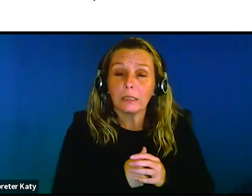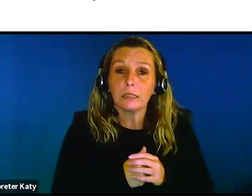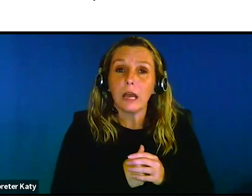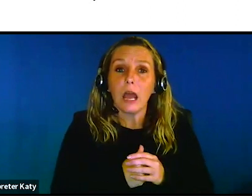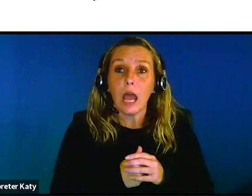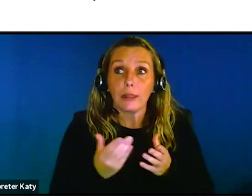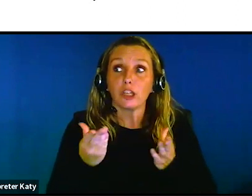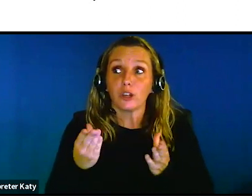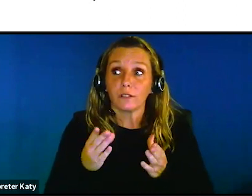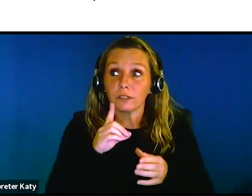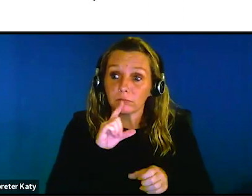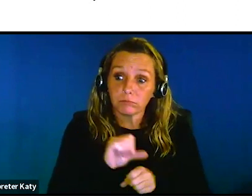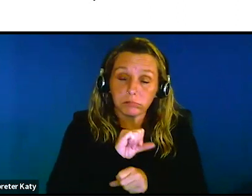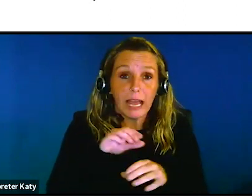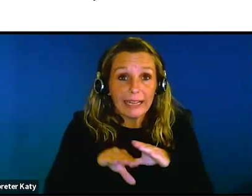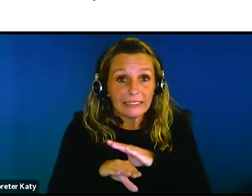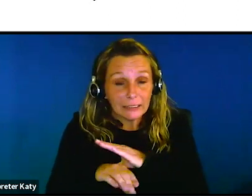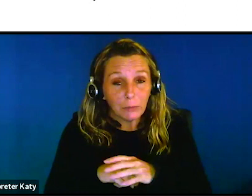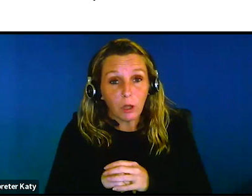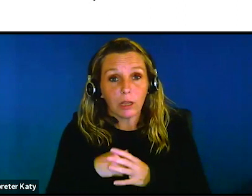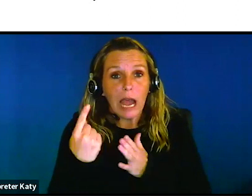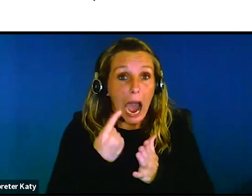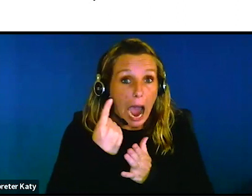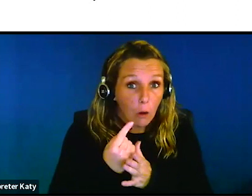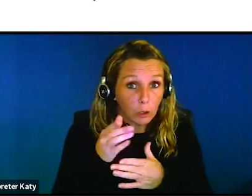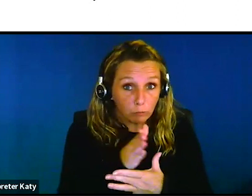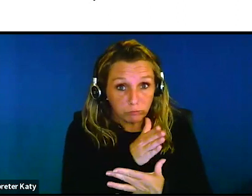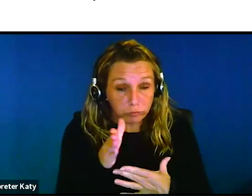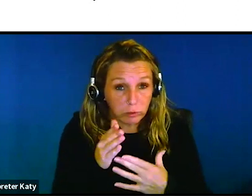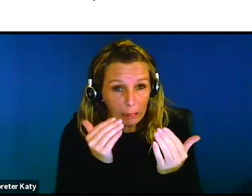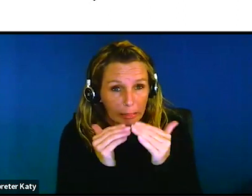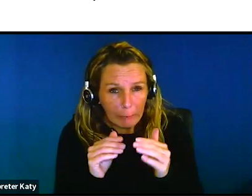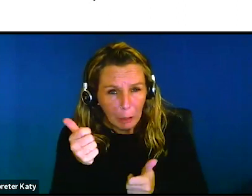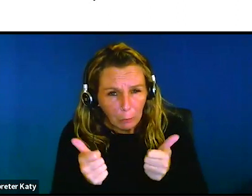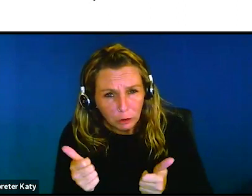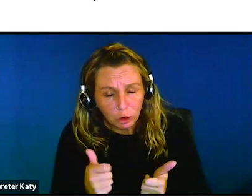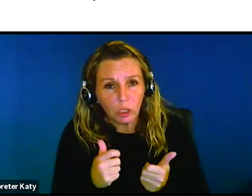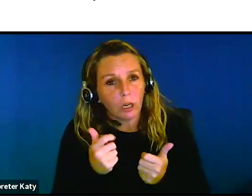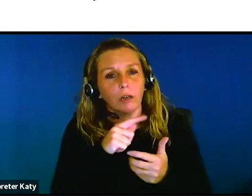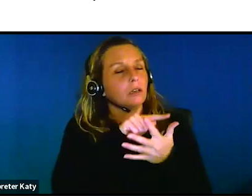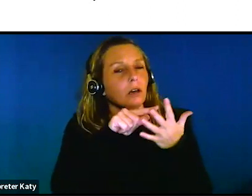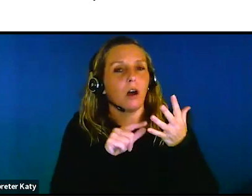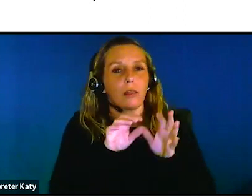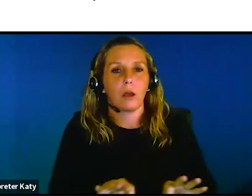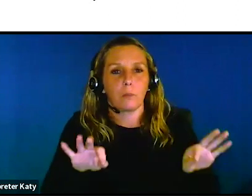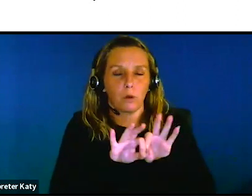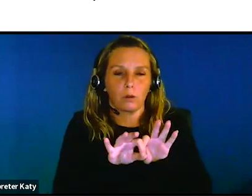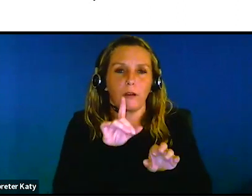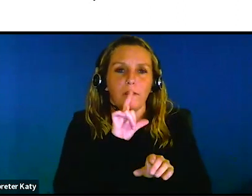Hours of service, availability, all of those kinds of things are important in terms of the actual convenience